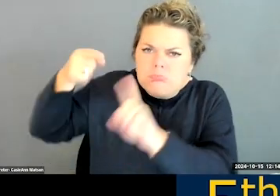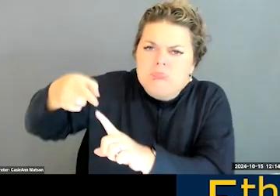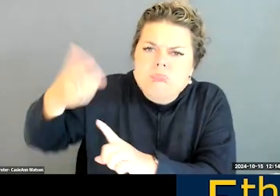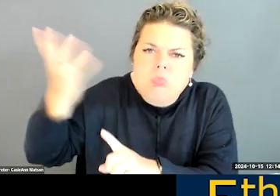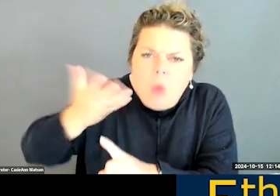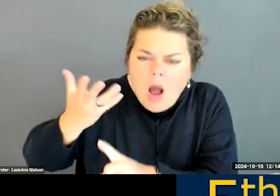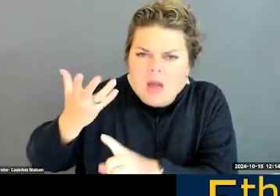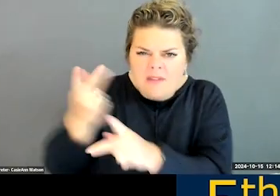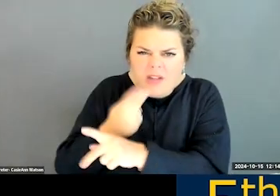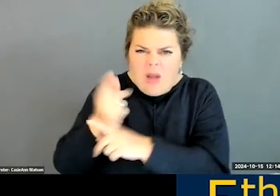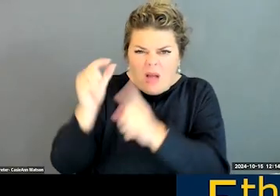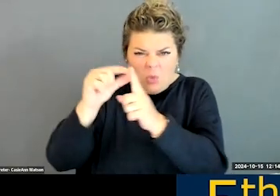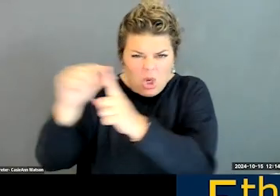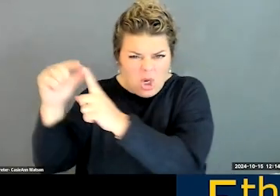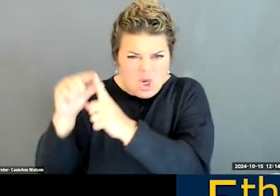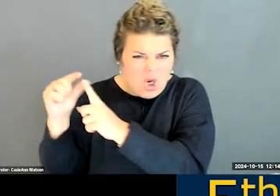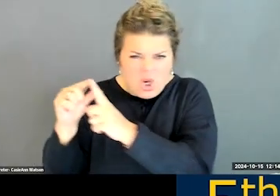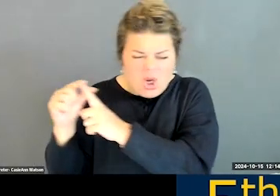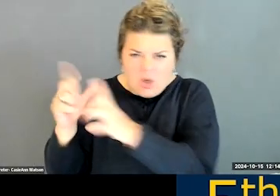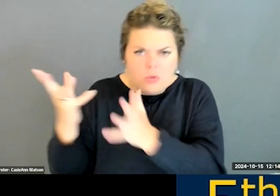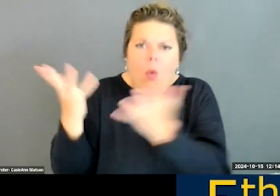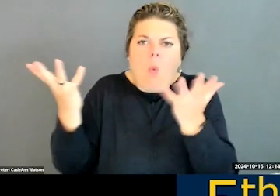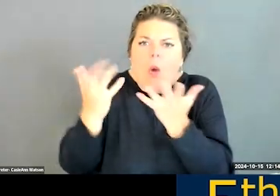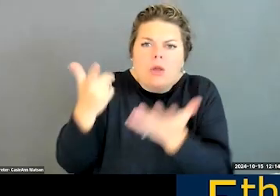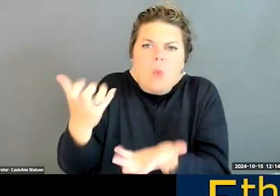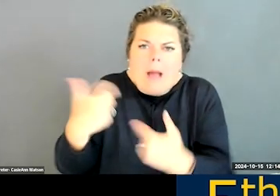to determine what the communicator is actually asking of us.